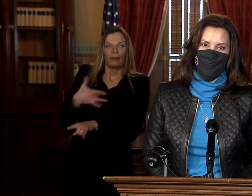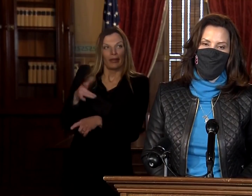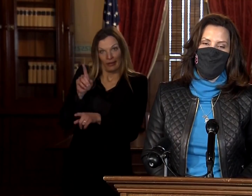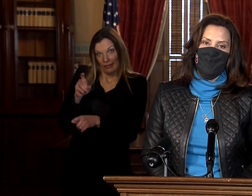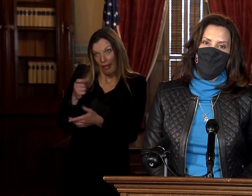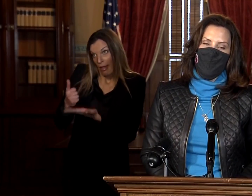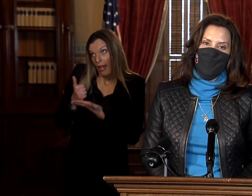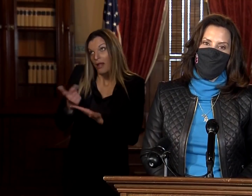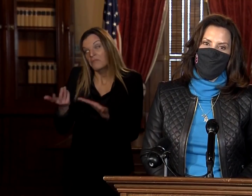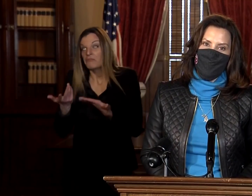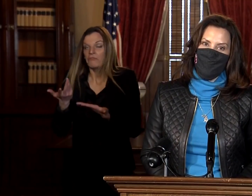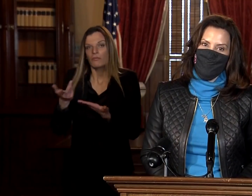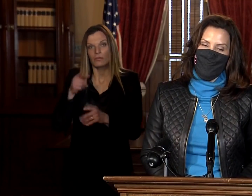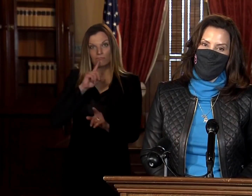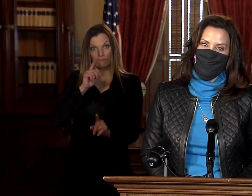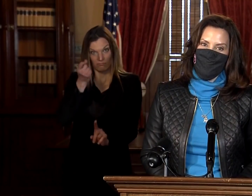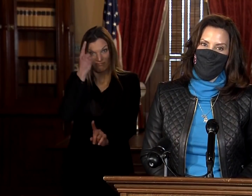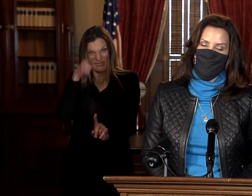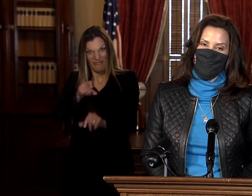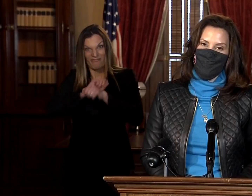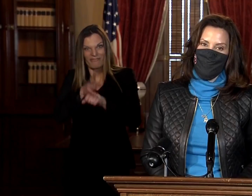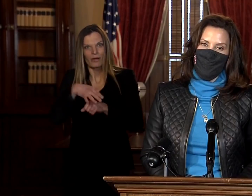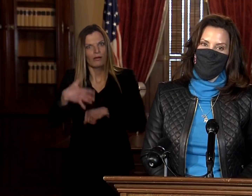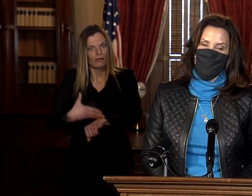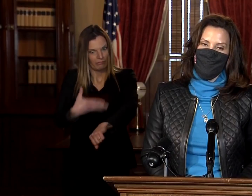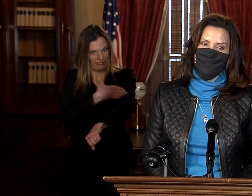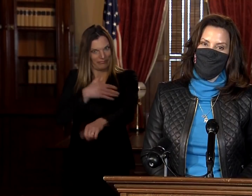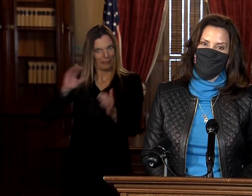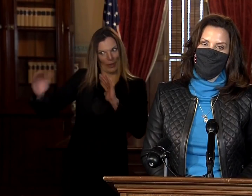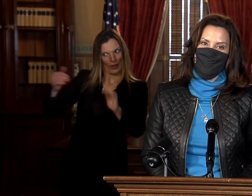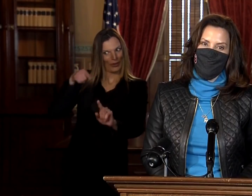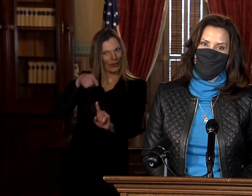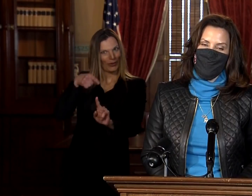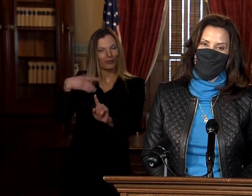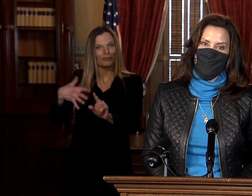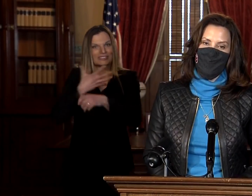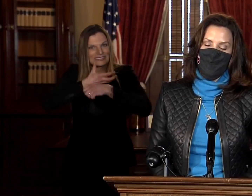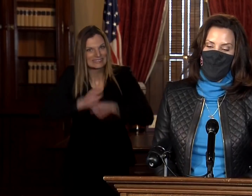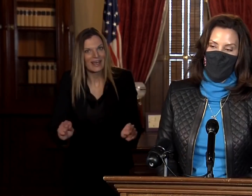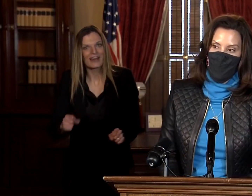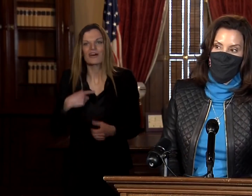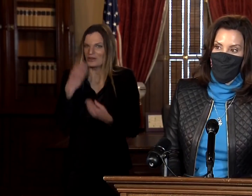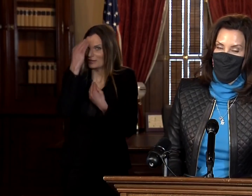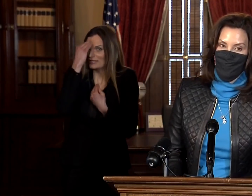much higher than even the flu shot that we all take for shot that we all take for granted and many of us get every granted and many of us get every year and they are safe, and so